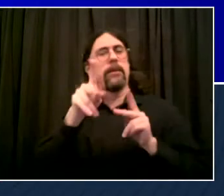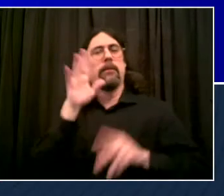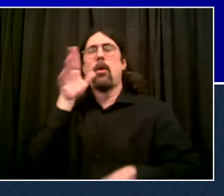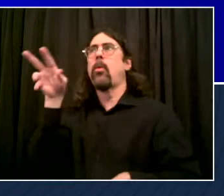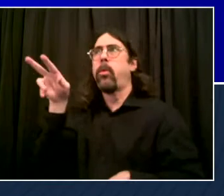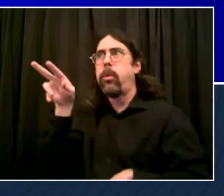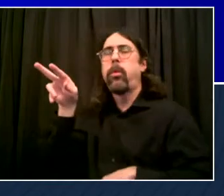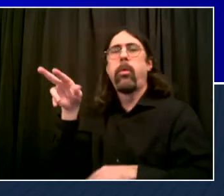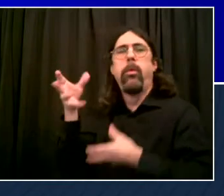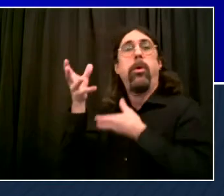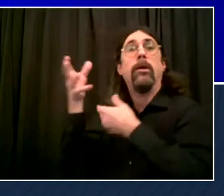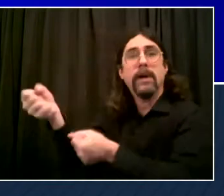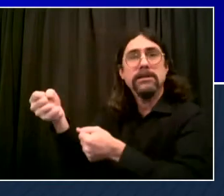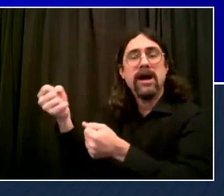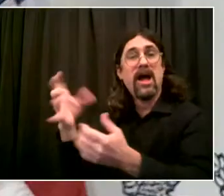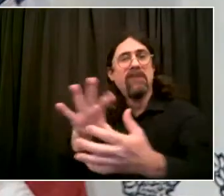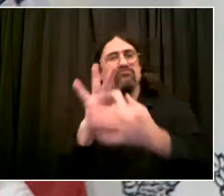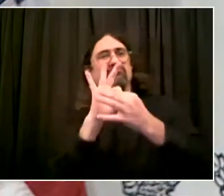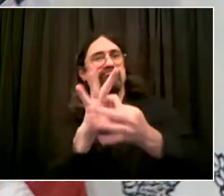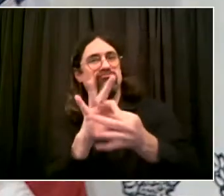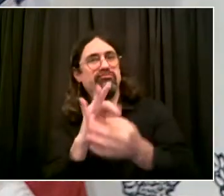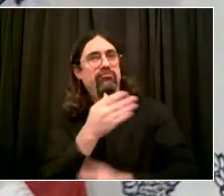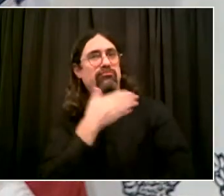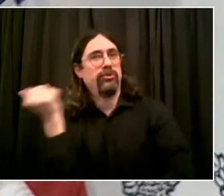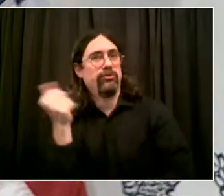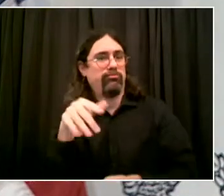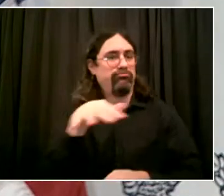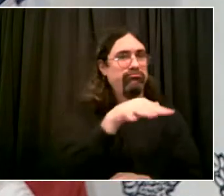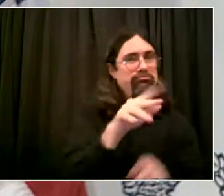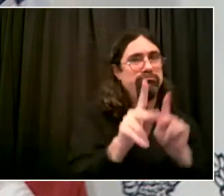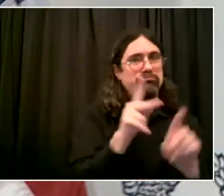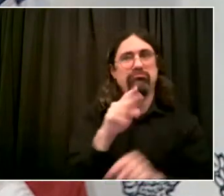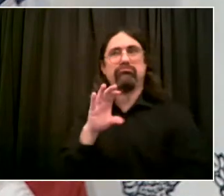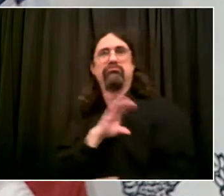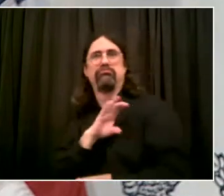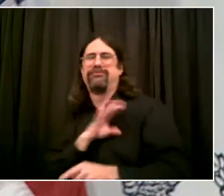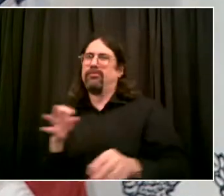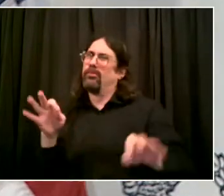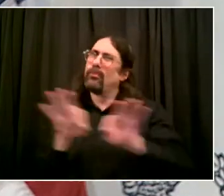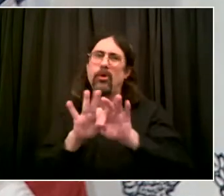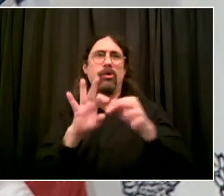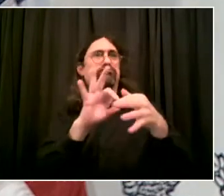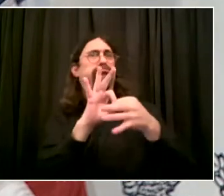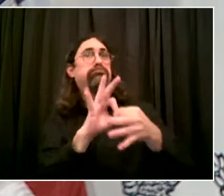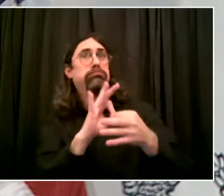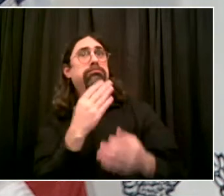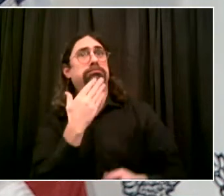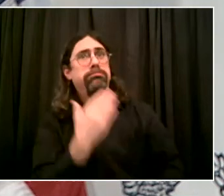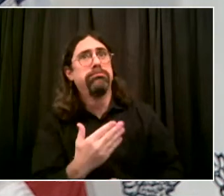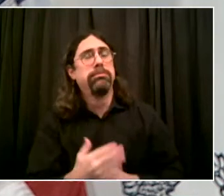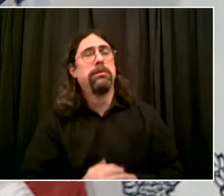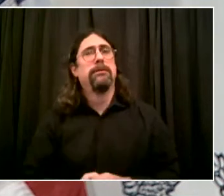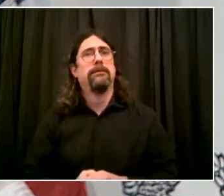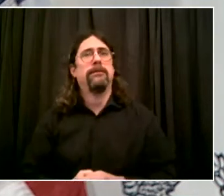FOLKS A SENSE OF REAL BUY-IN. IS GOING TO HELP US IMPROVE THE WORK ON THE GROUND AND DEEPENING THAT BOND. NOW I LIKE TO